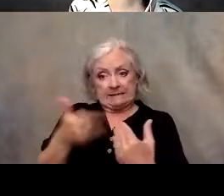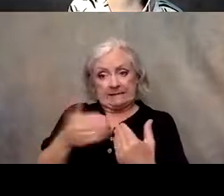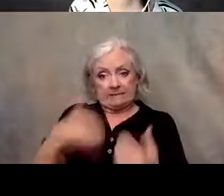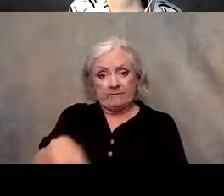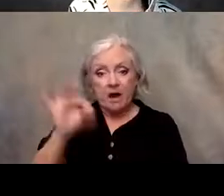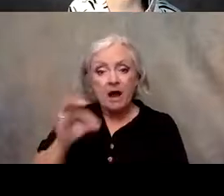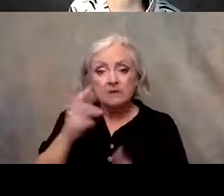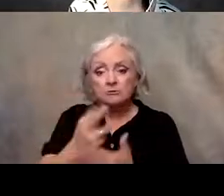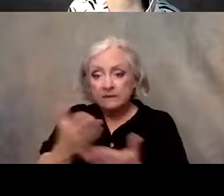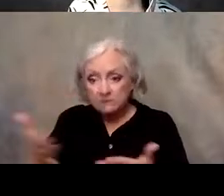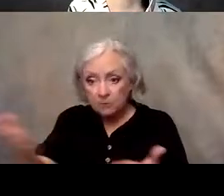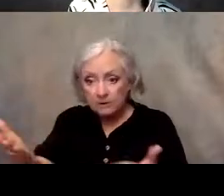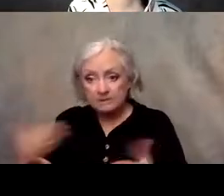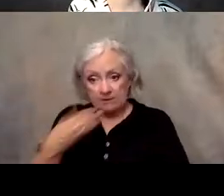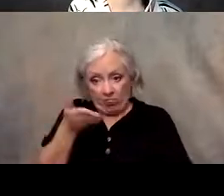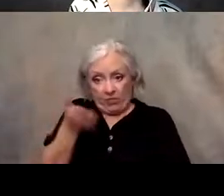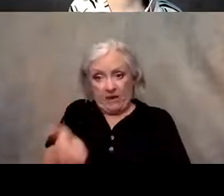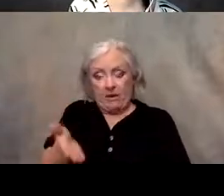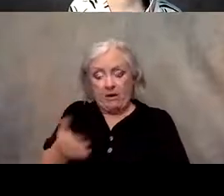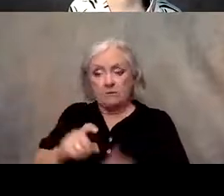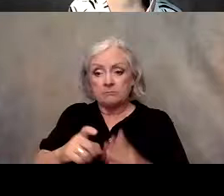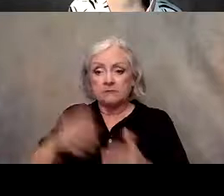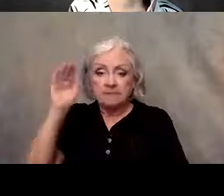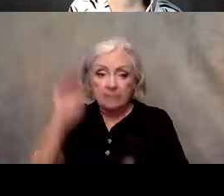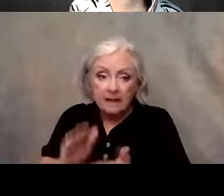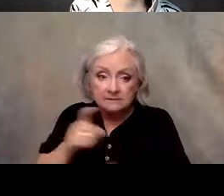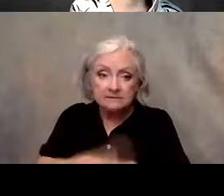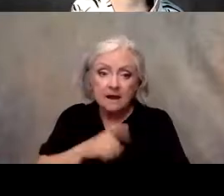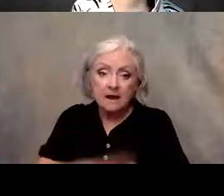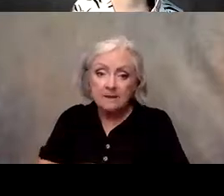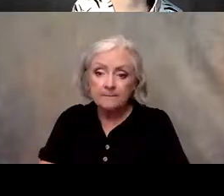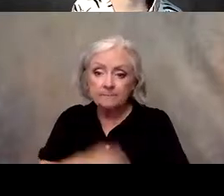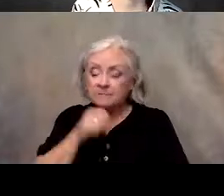this takes less time and is less likely to need additional editing after the fact.